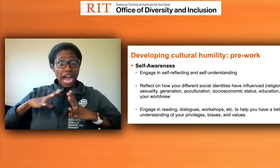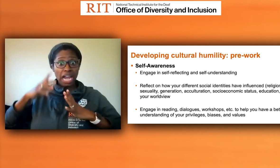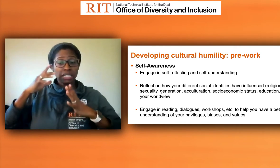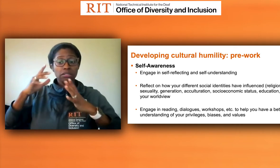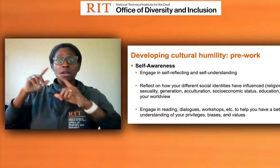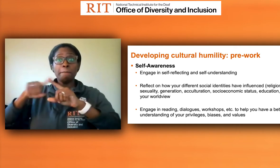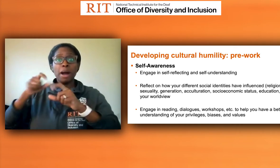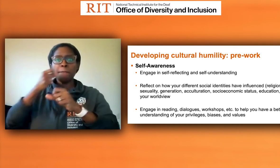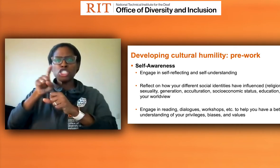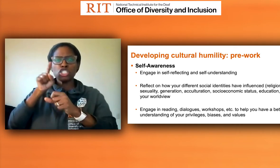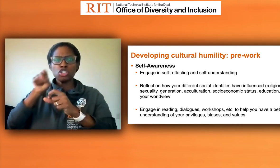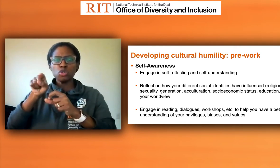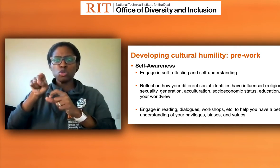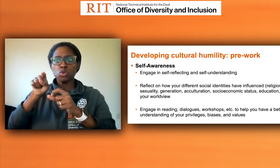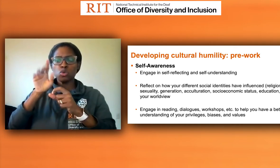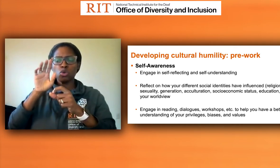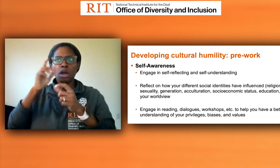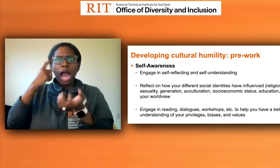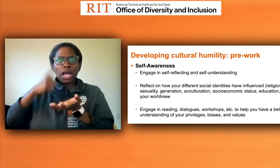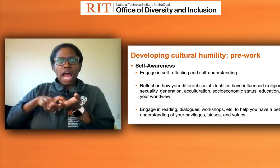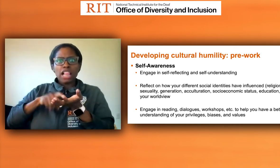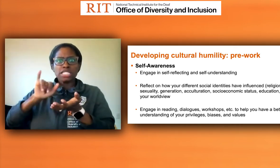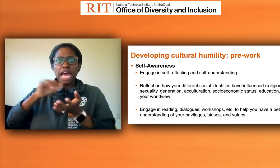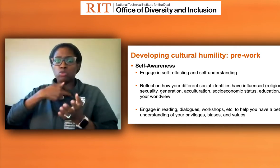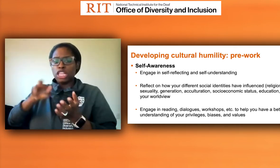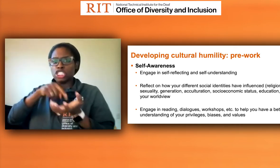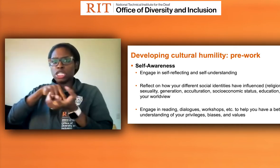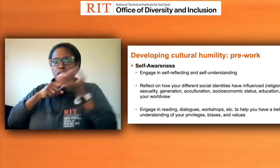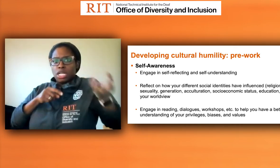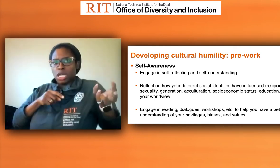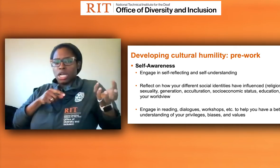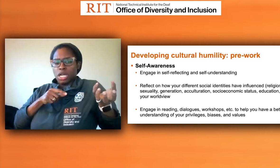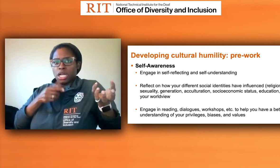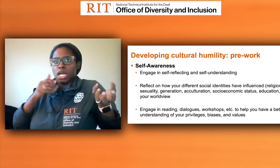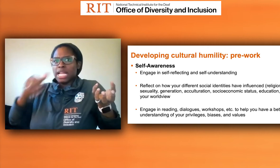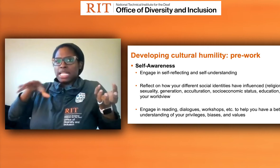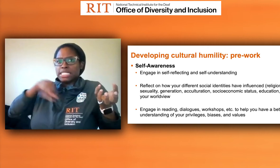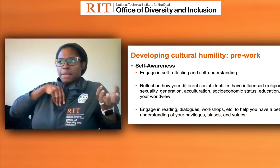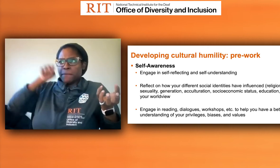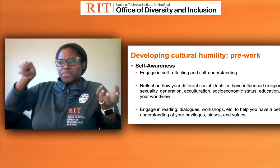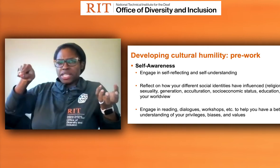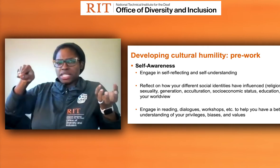and if not, that might be OK, but it's just really important to understand the religious component and how,